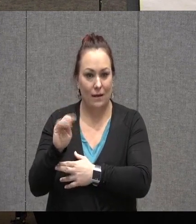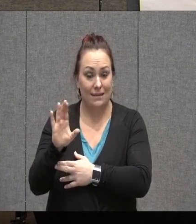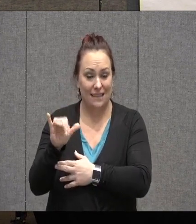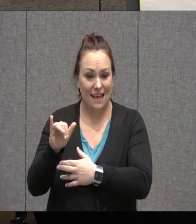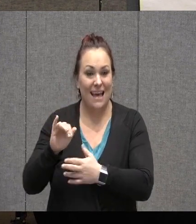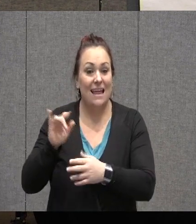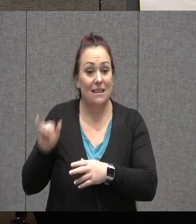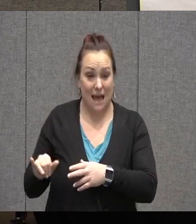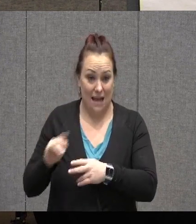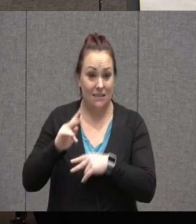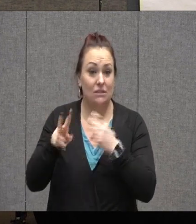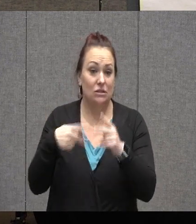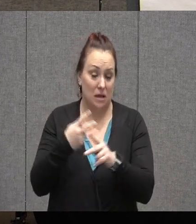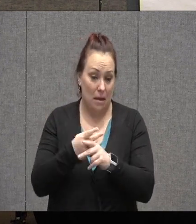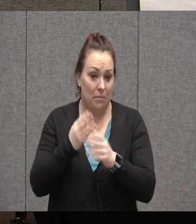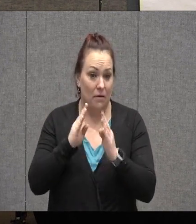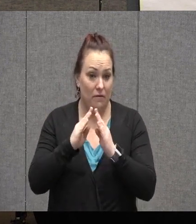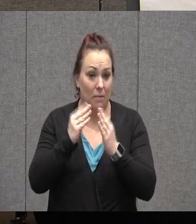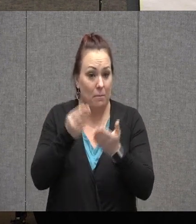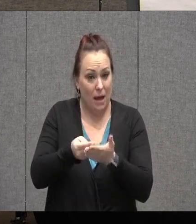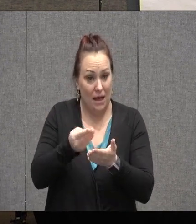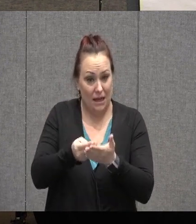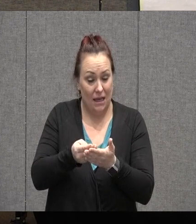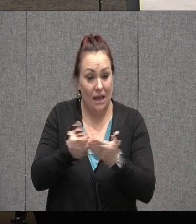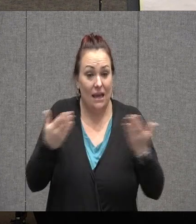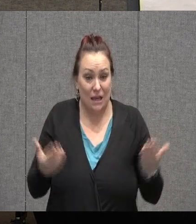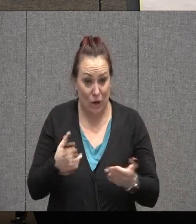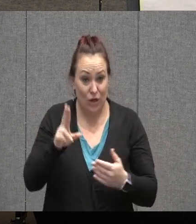So, our currency in the United States is the dollar.